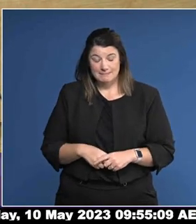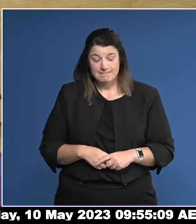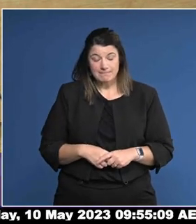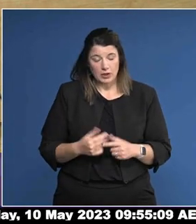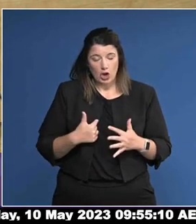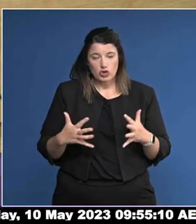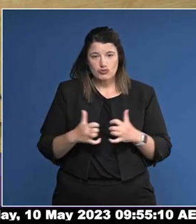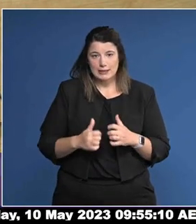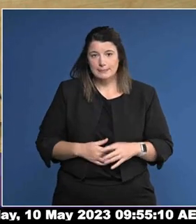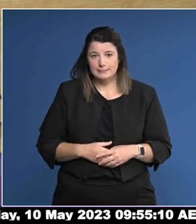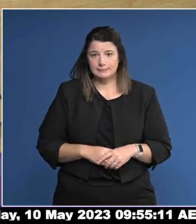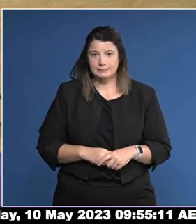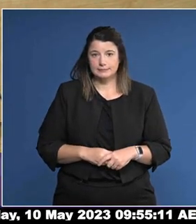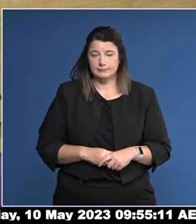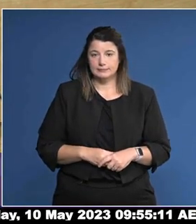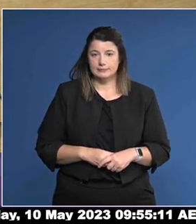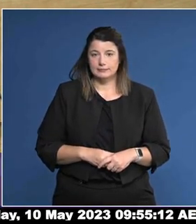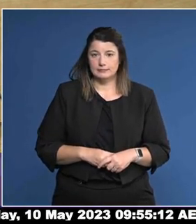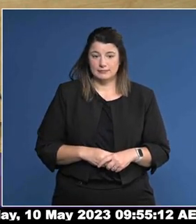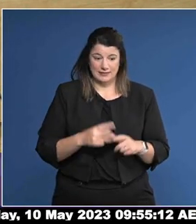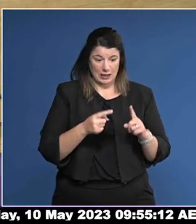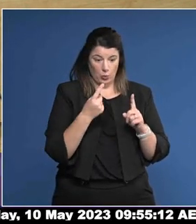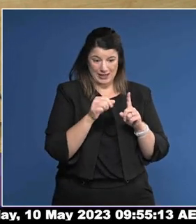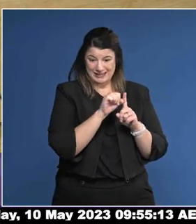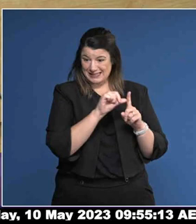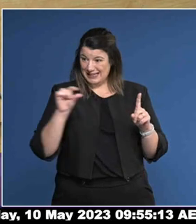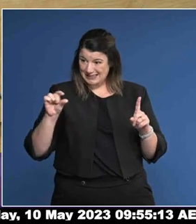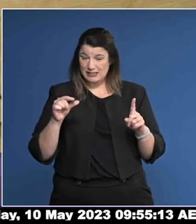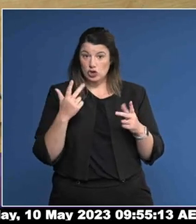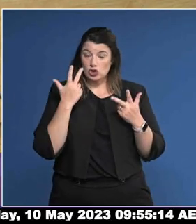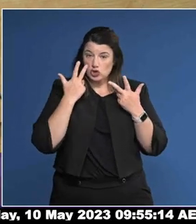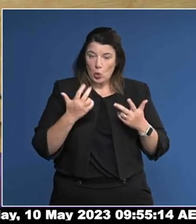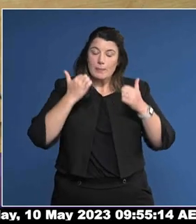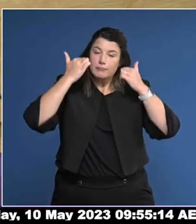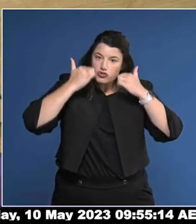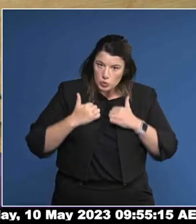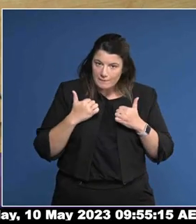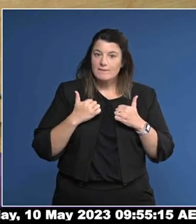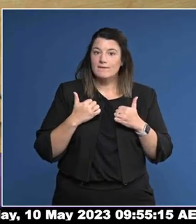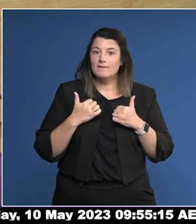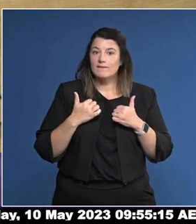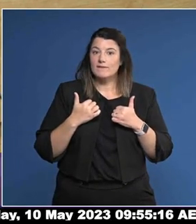encapsulated in this one sentence is really the essence of why, may I put to you, Child